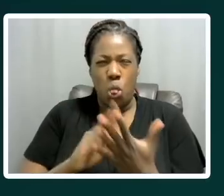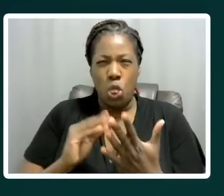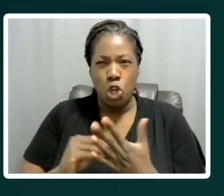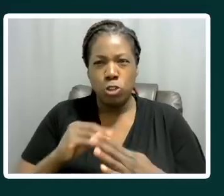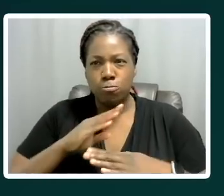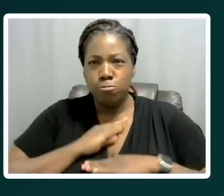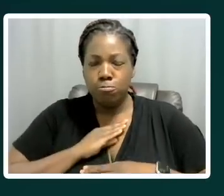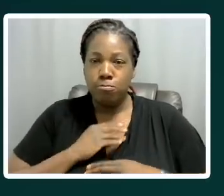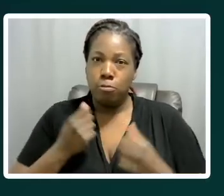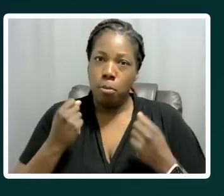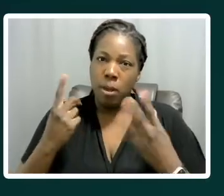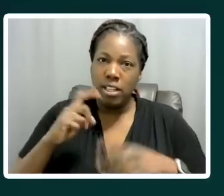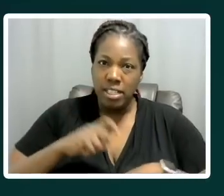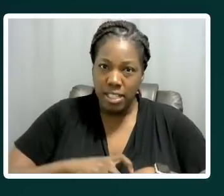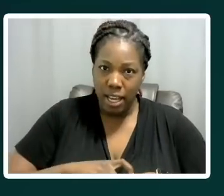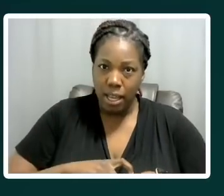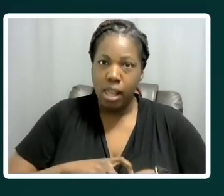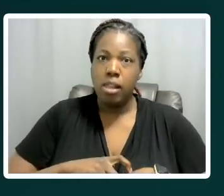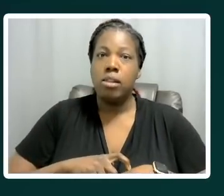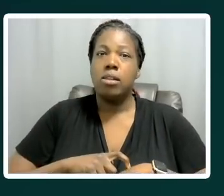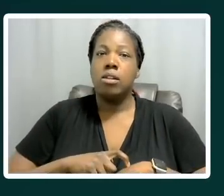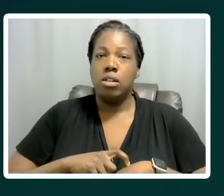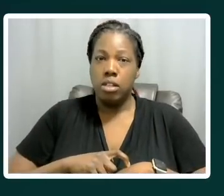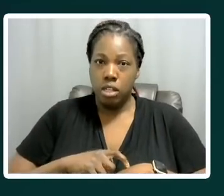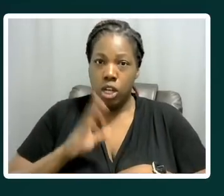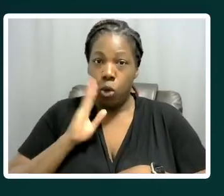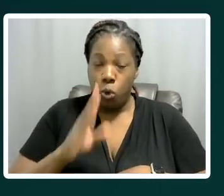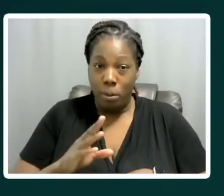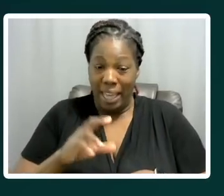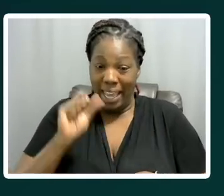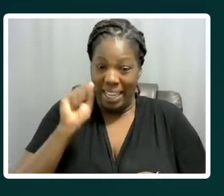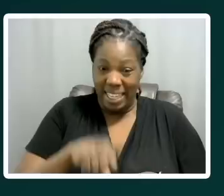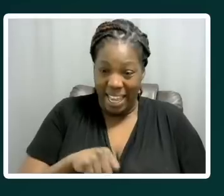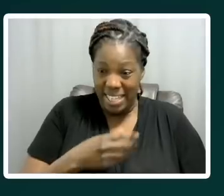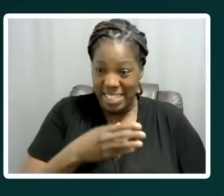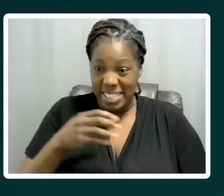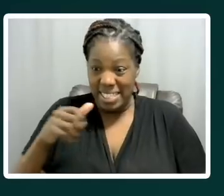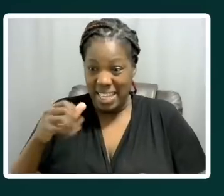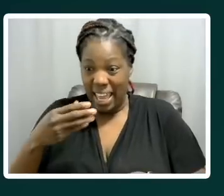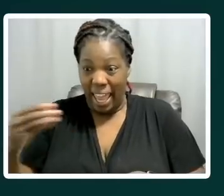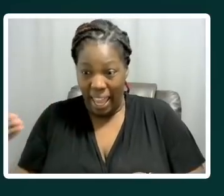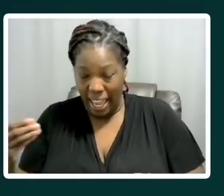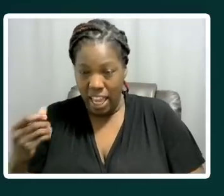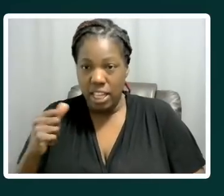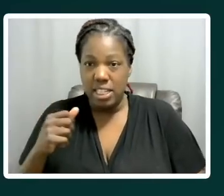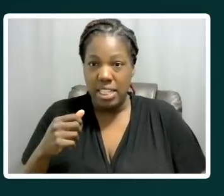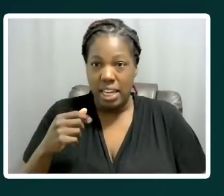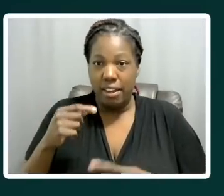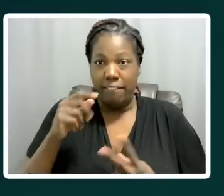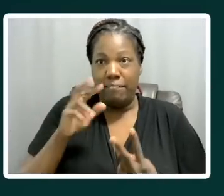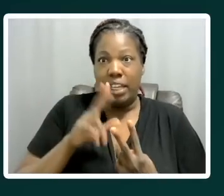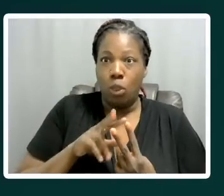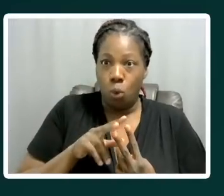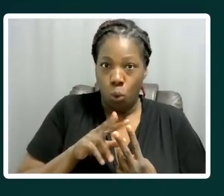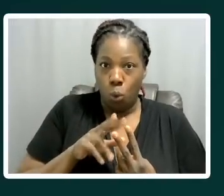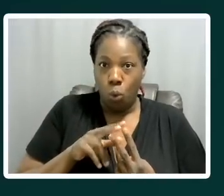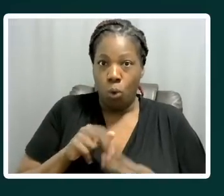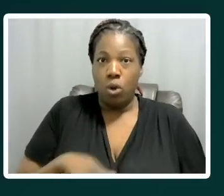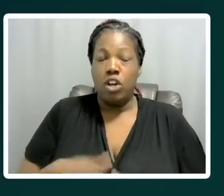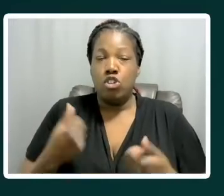ends up being a yes and rather than either-or, but finding exactly what the balance of these